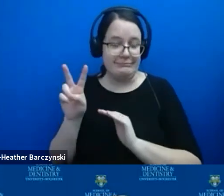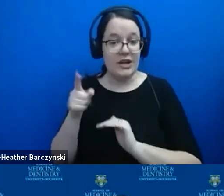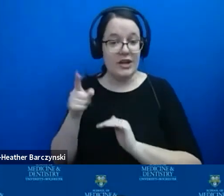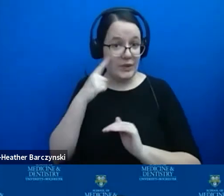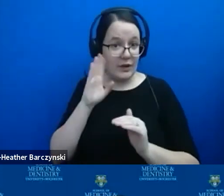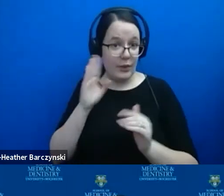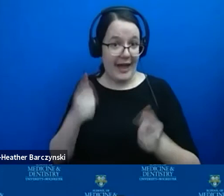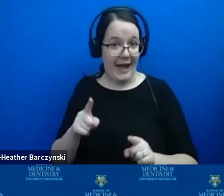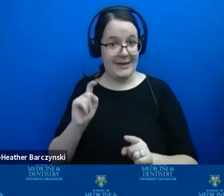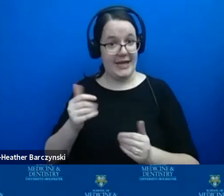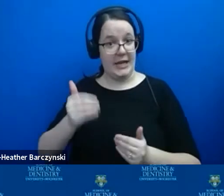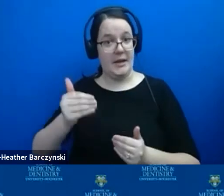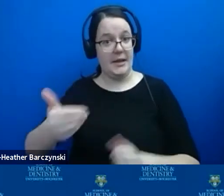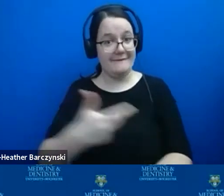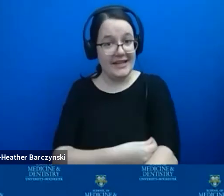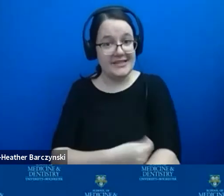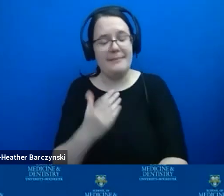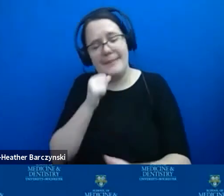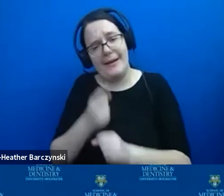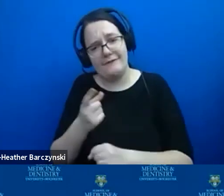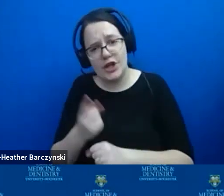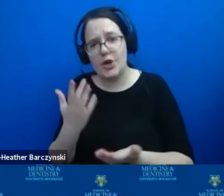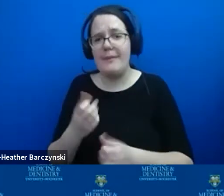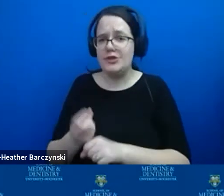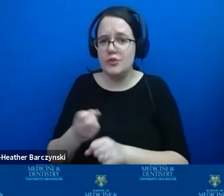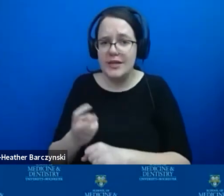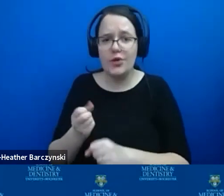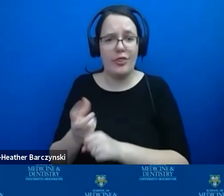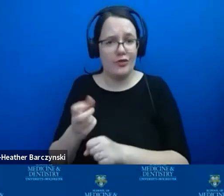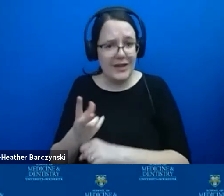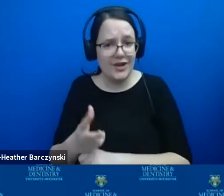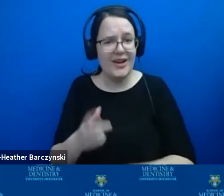you know i don't know every year or every couple years who knows um but but updated immunizations